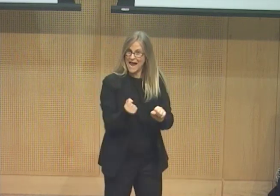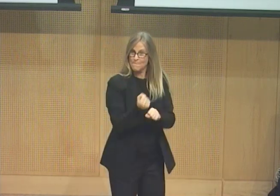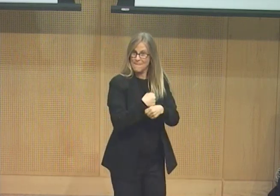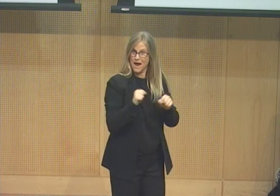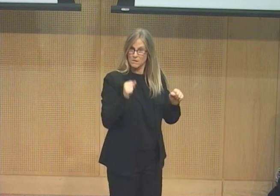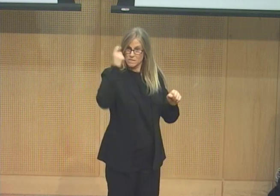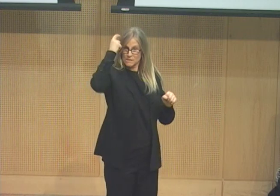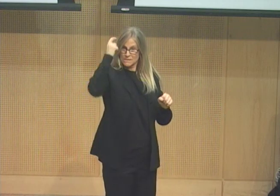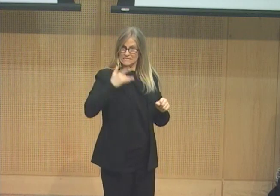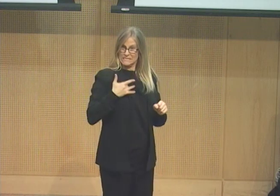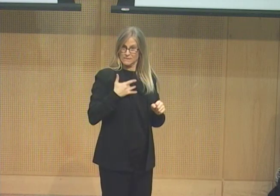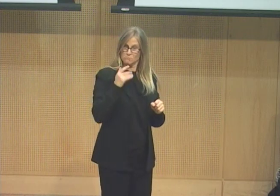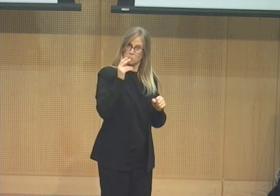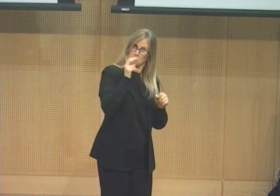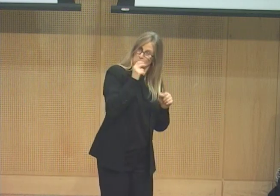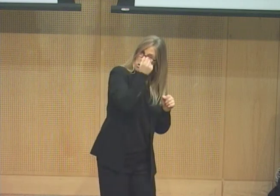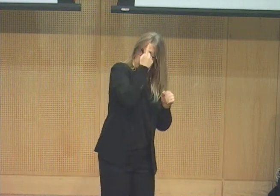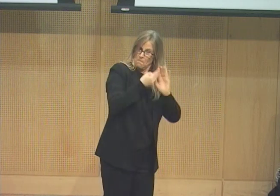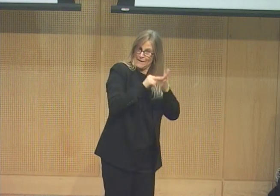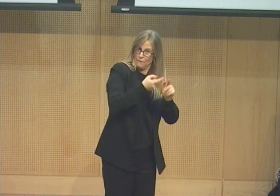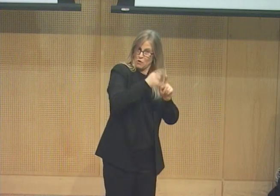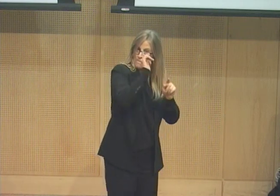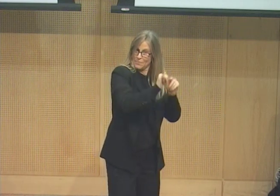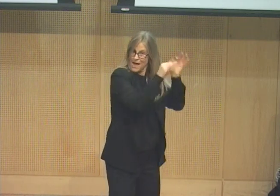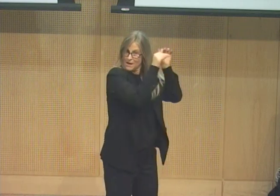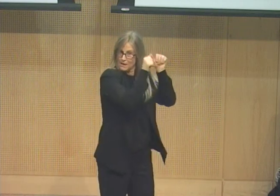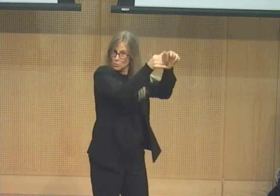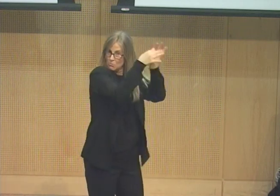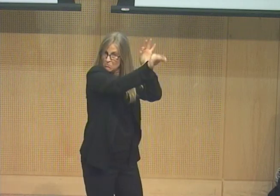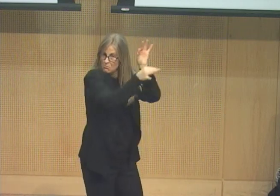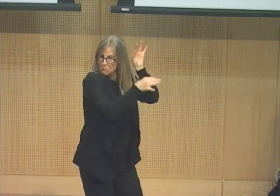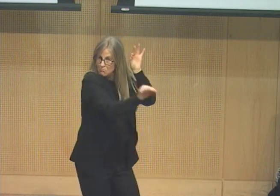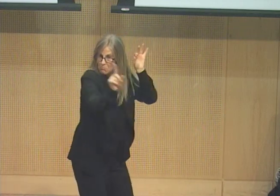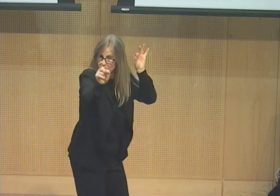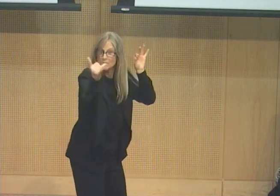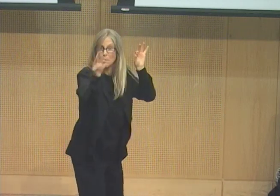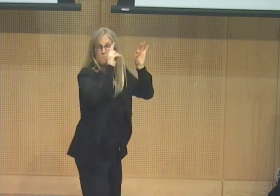to the first idea, so your brain can make sense of that.